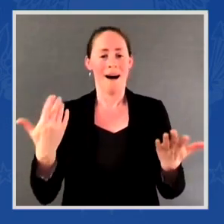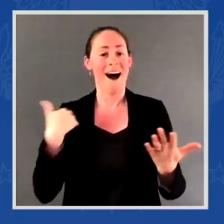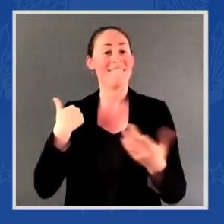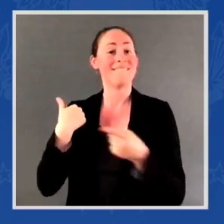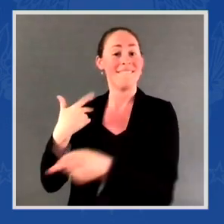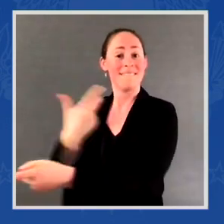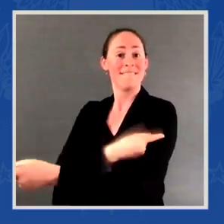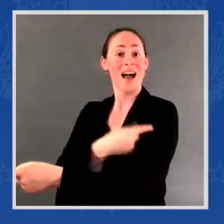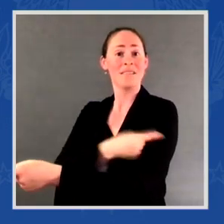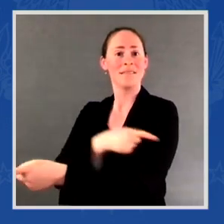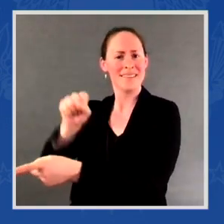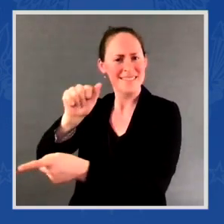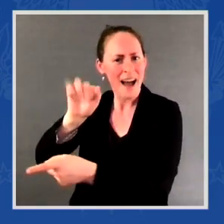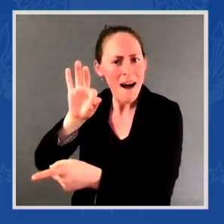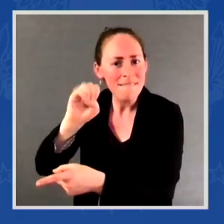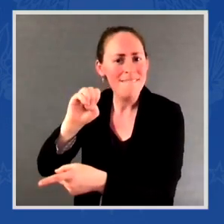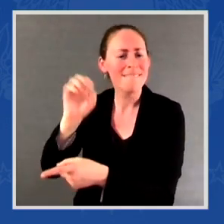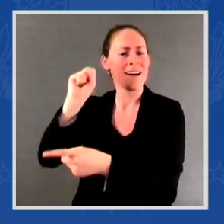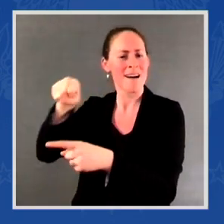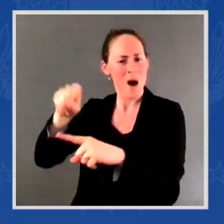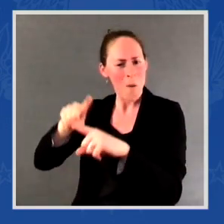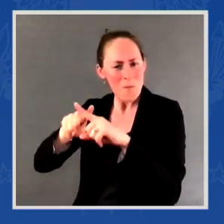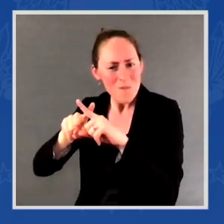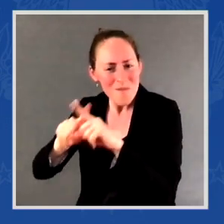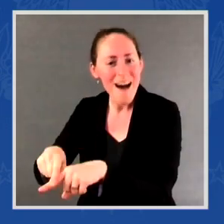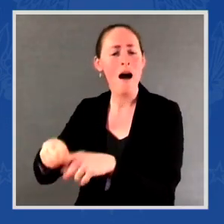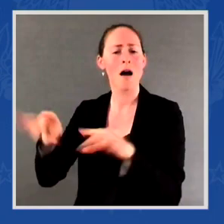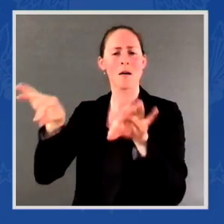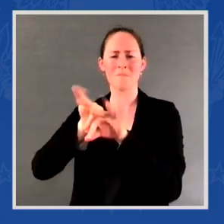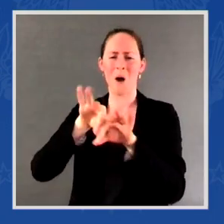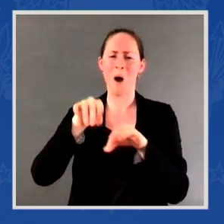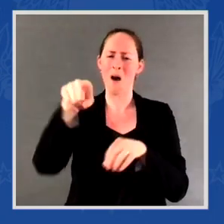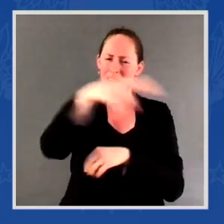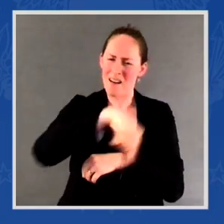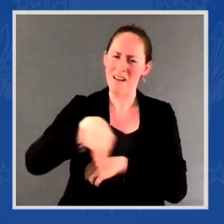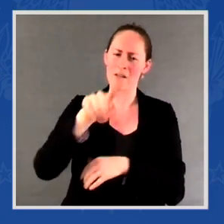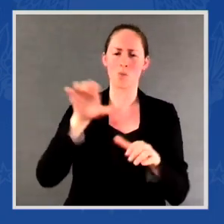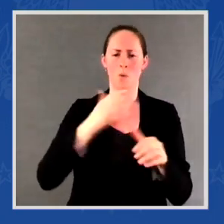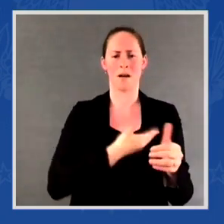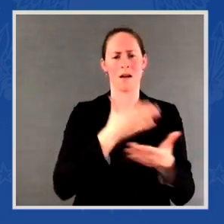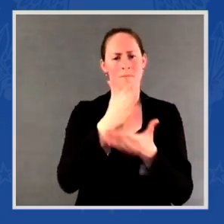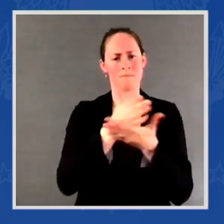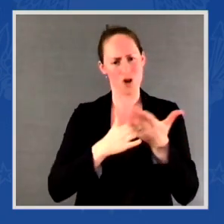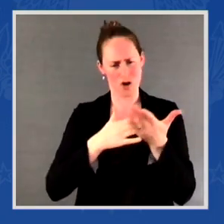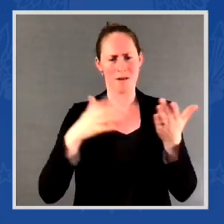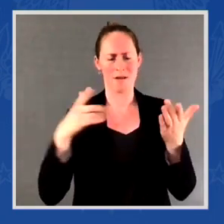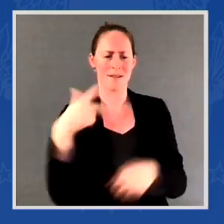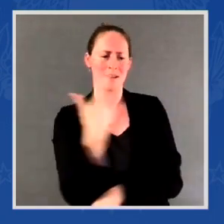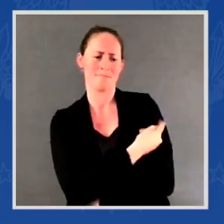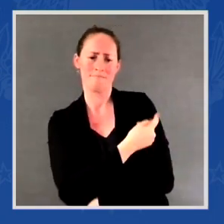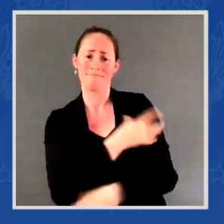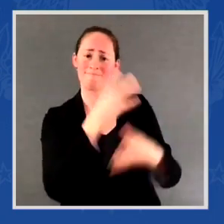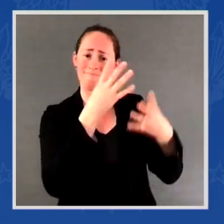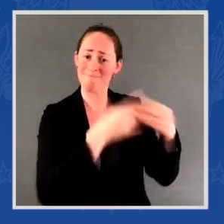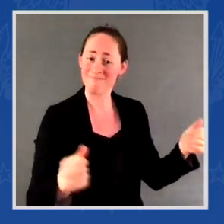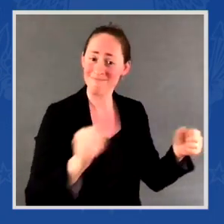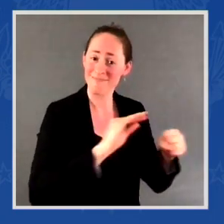to stop the spread of COVID-19. As we usher in this new phase of the pandemic, we should rejoice in the ability